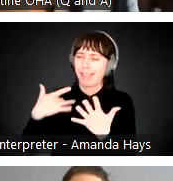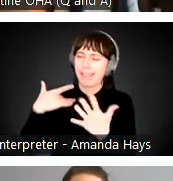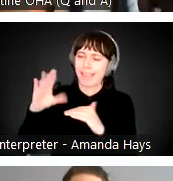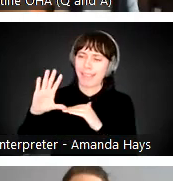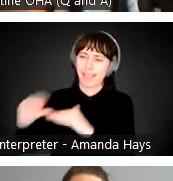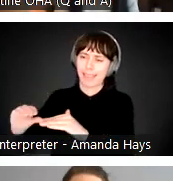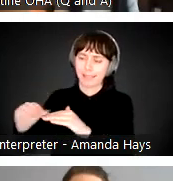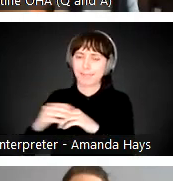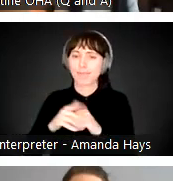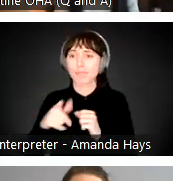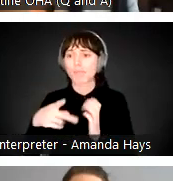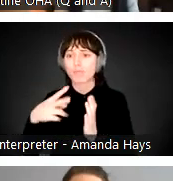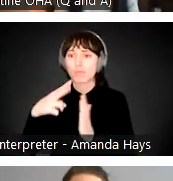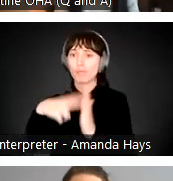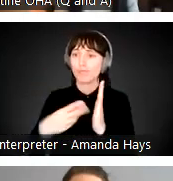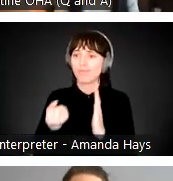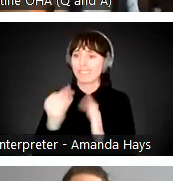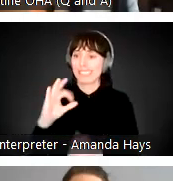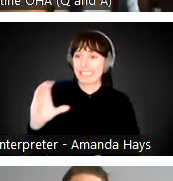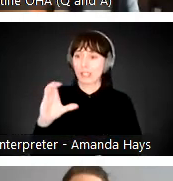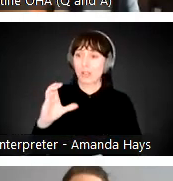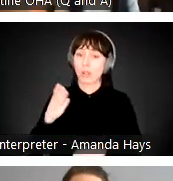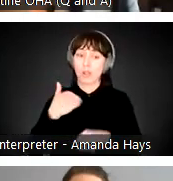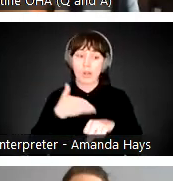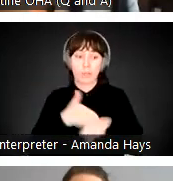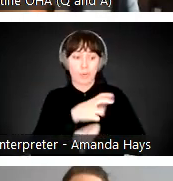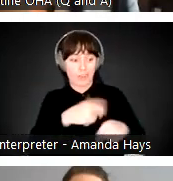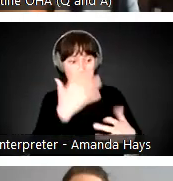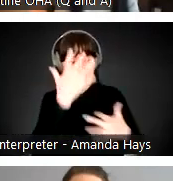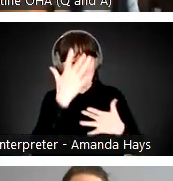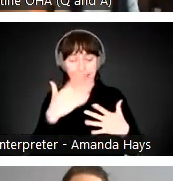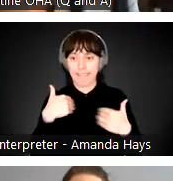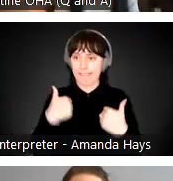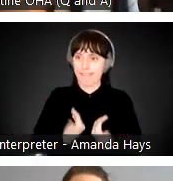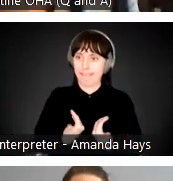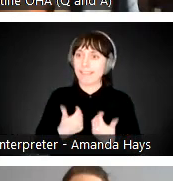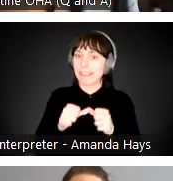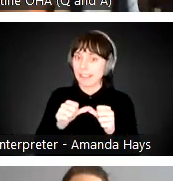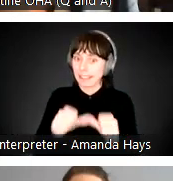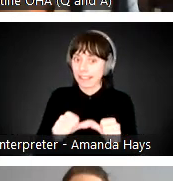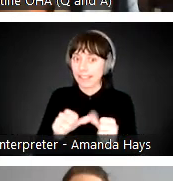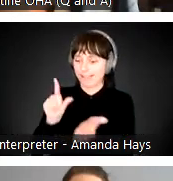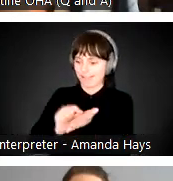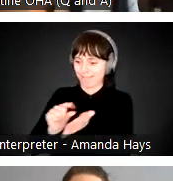fatigue literature from the 19th century, there's a lot of that, right? And then the, sort of the other challenge, which I